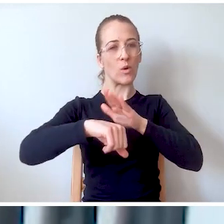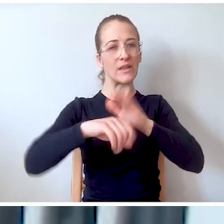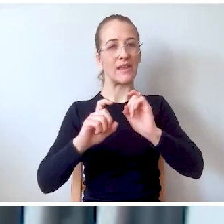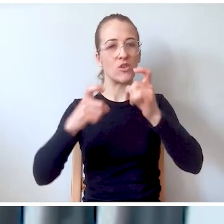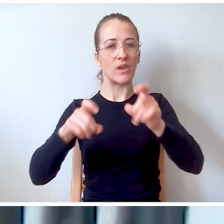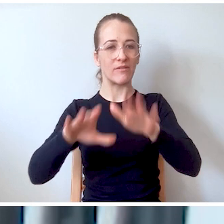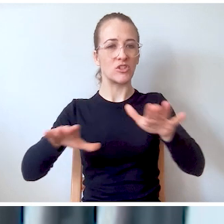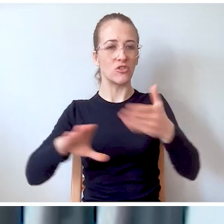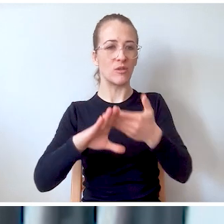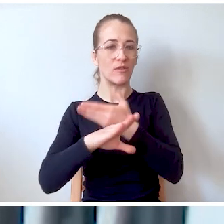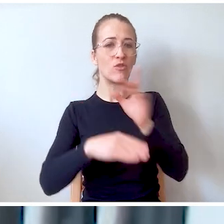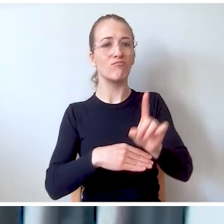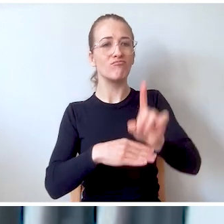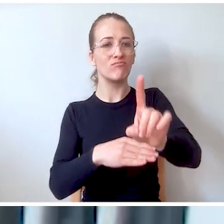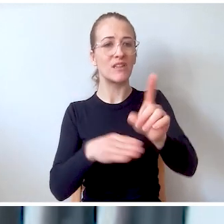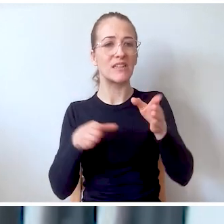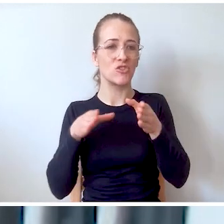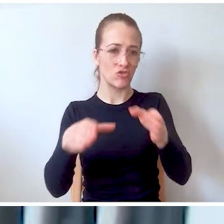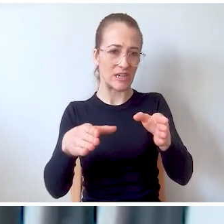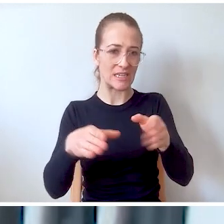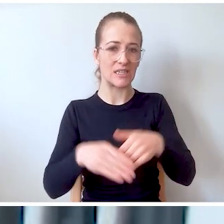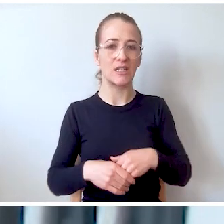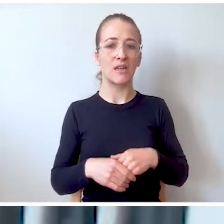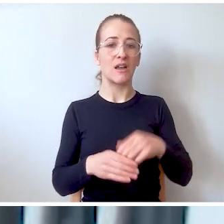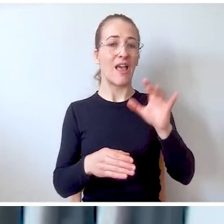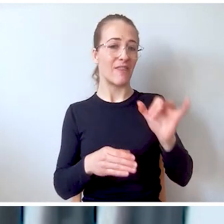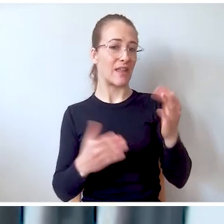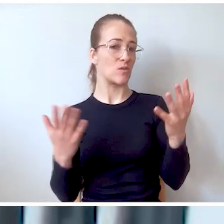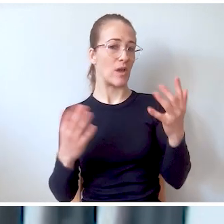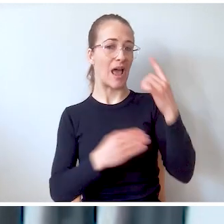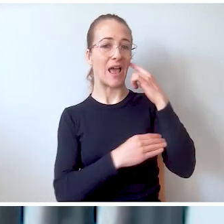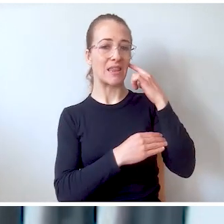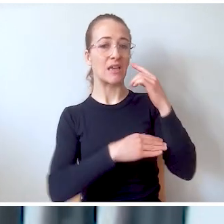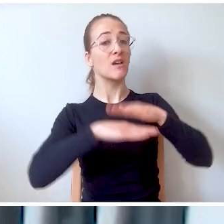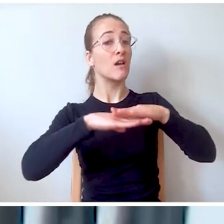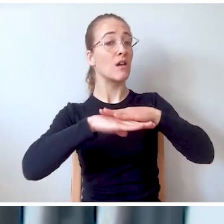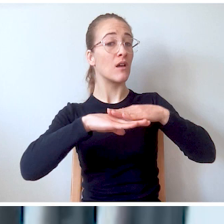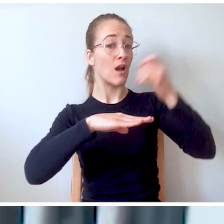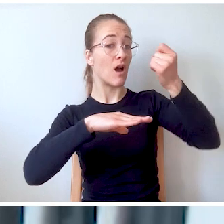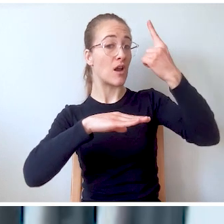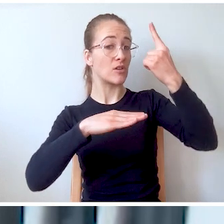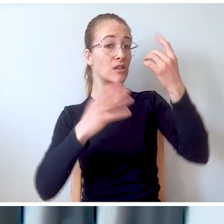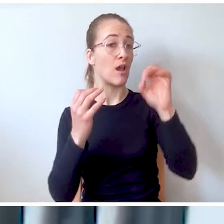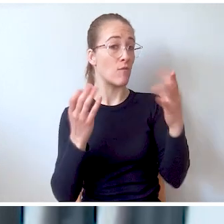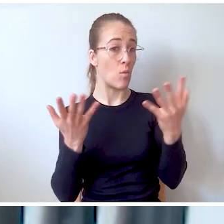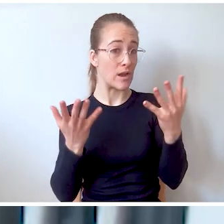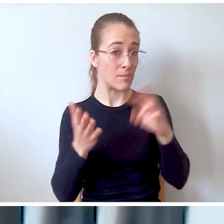before crossing the street, which is kind of what I think is a surface level understanding of what it might mean,